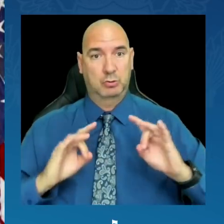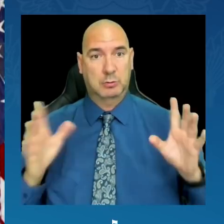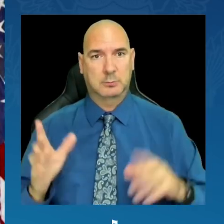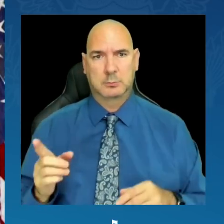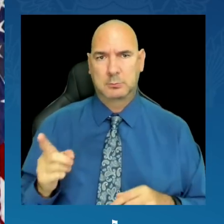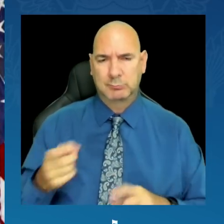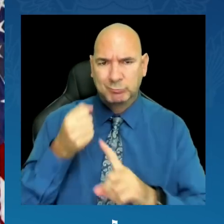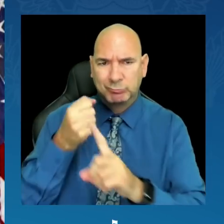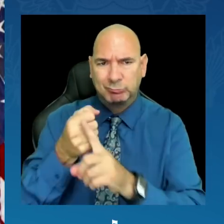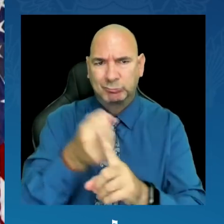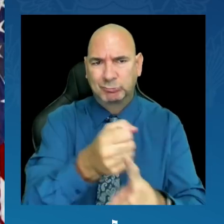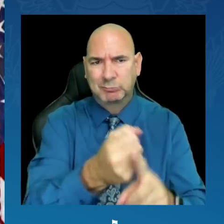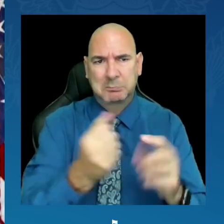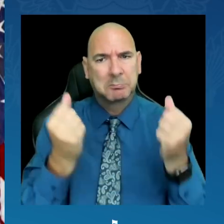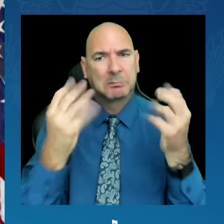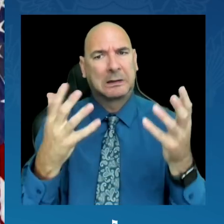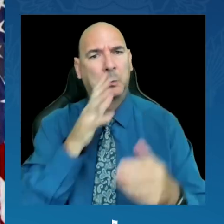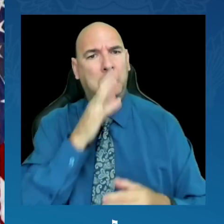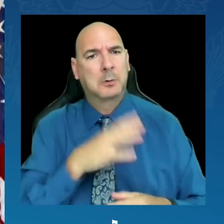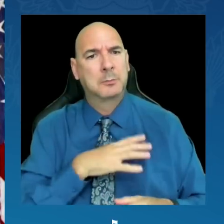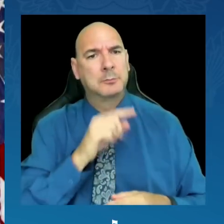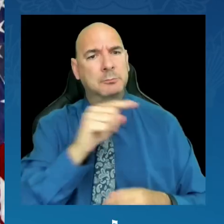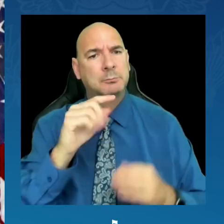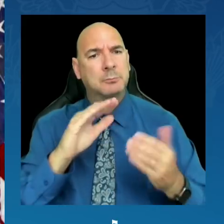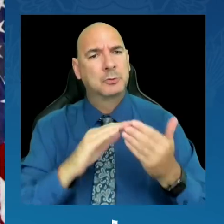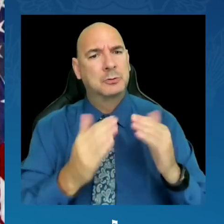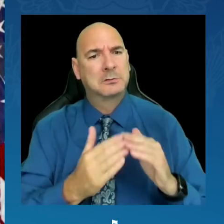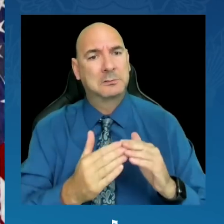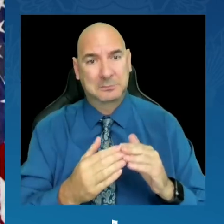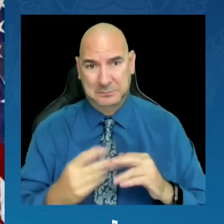And so we co-founded the Black Maternal Health Caucus in 2019.